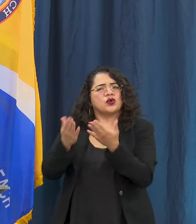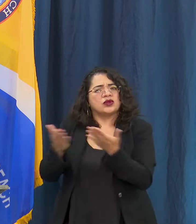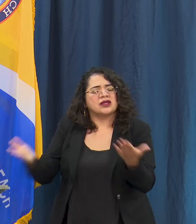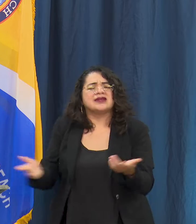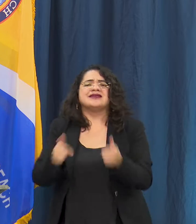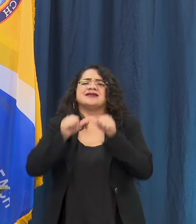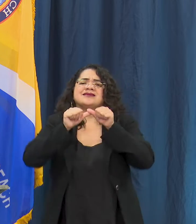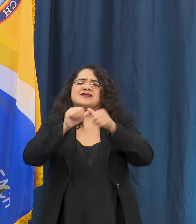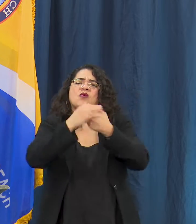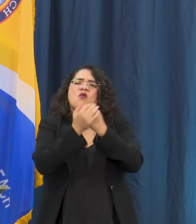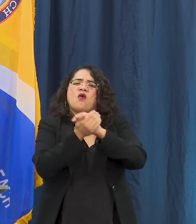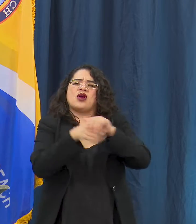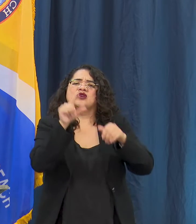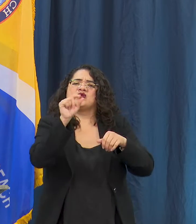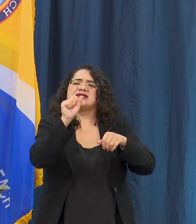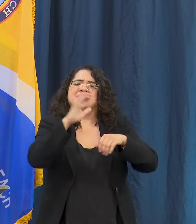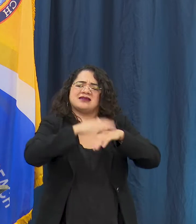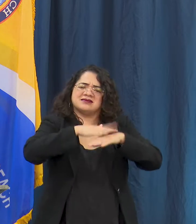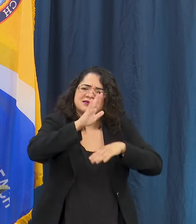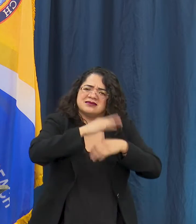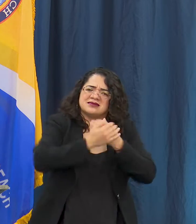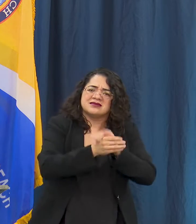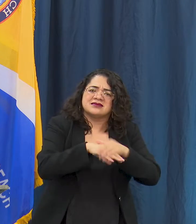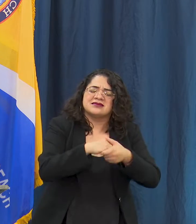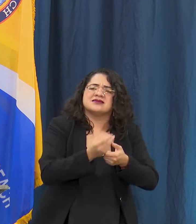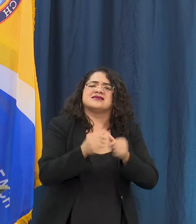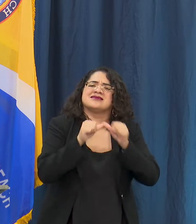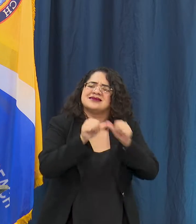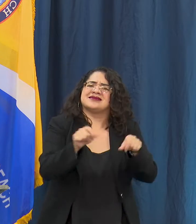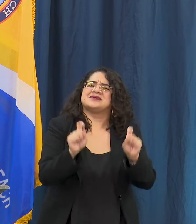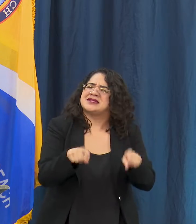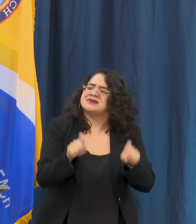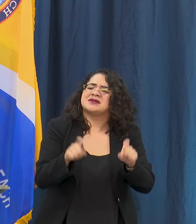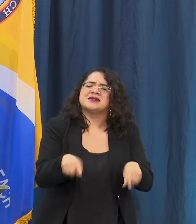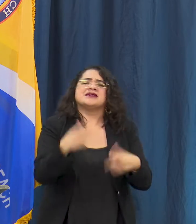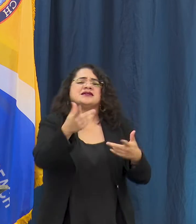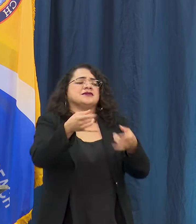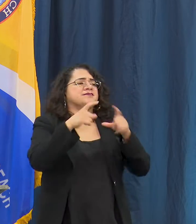continue to wear a face covering when you are out, and of course if you are out